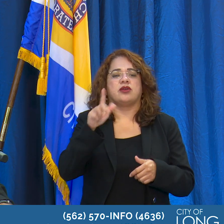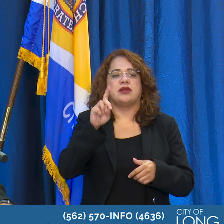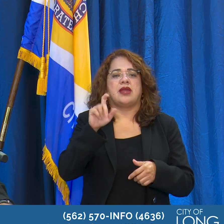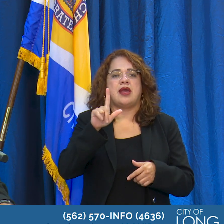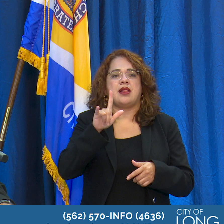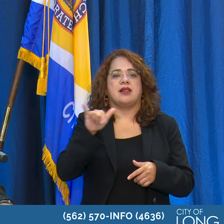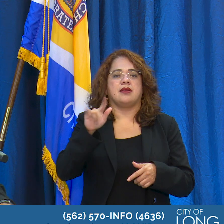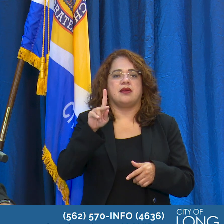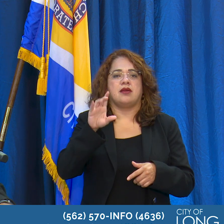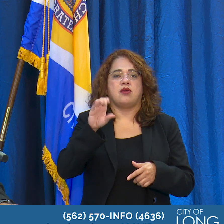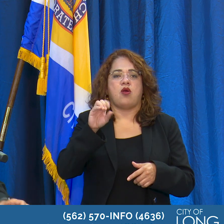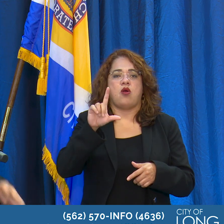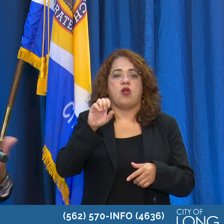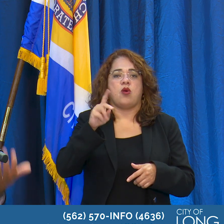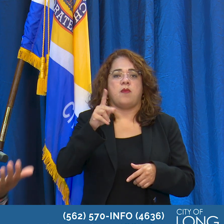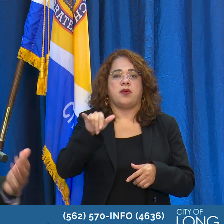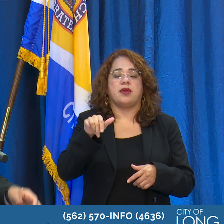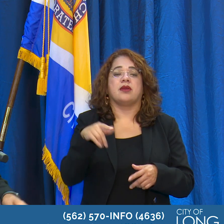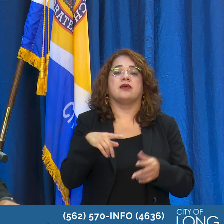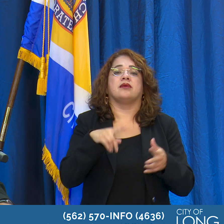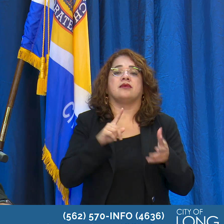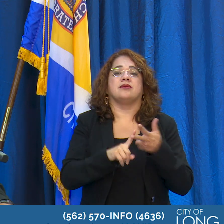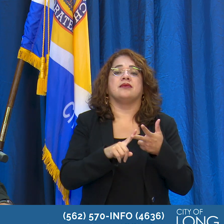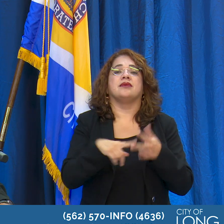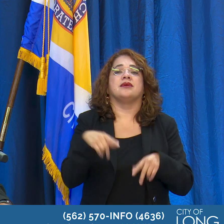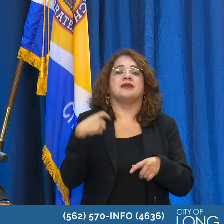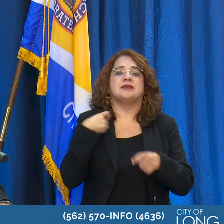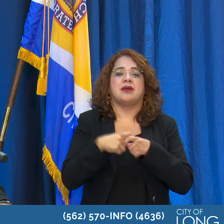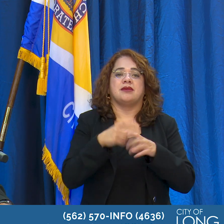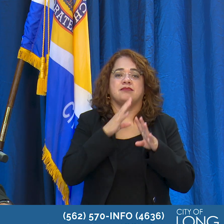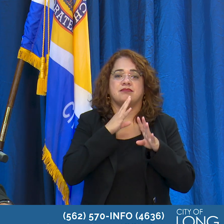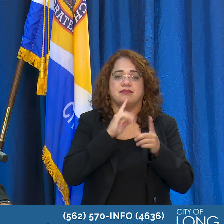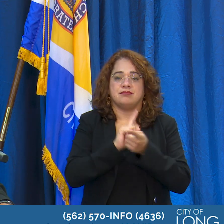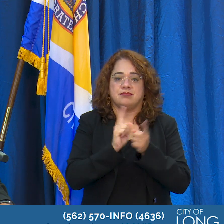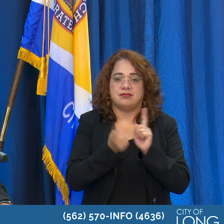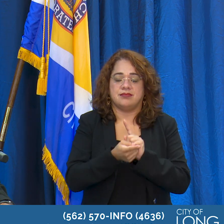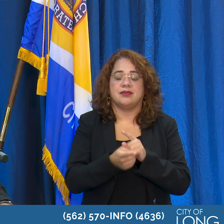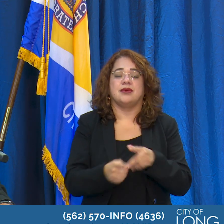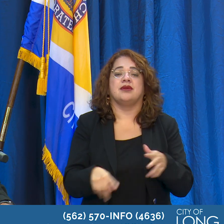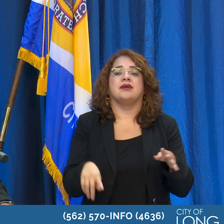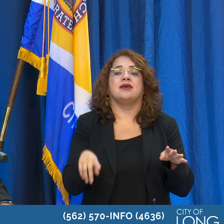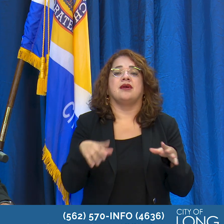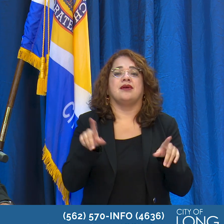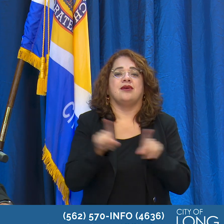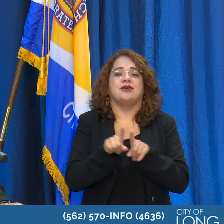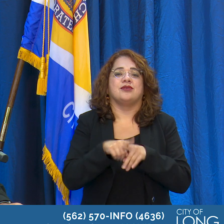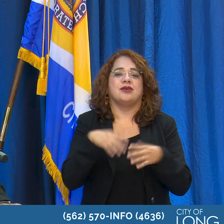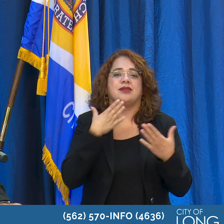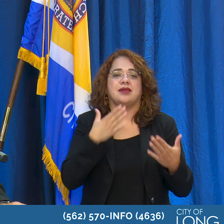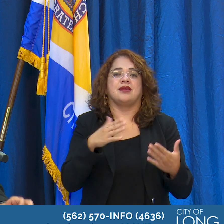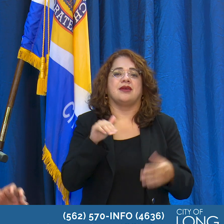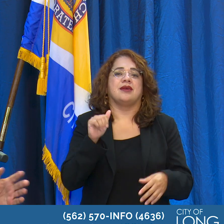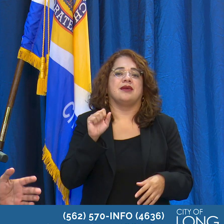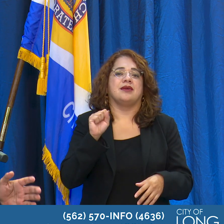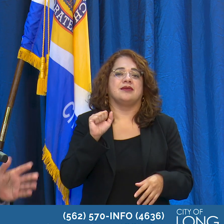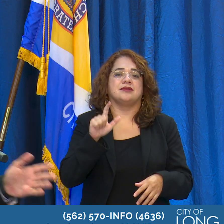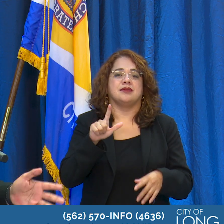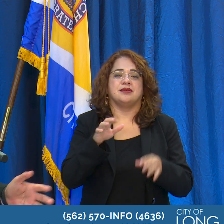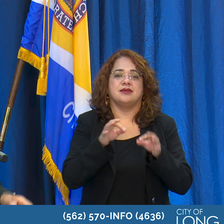after questions and of course we always have our ASL translation as well. This week, earlier on Monday,